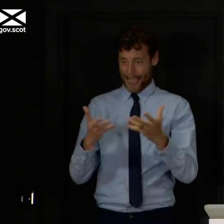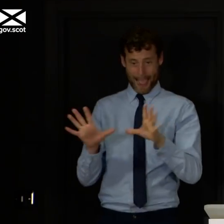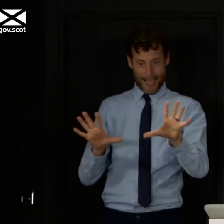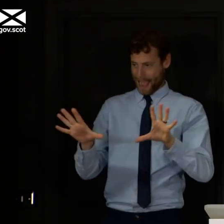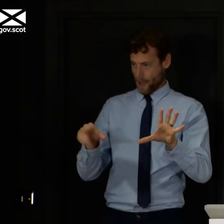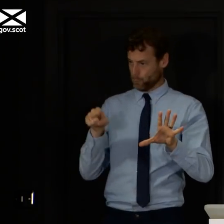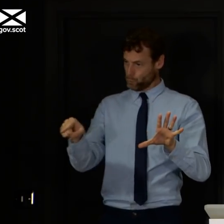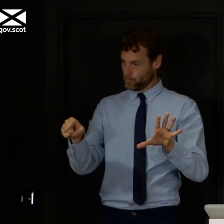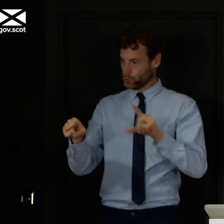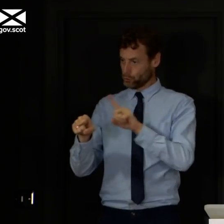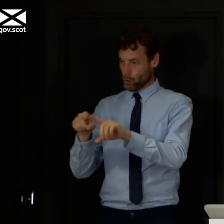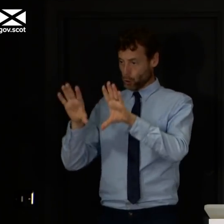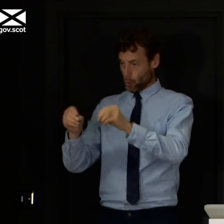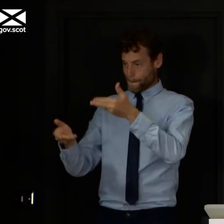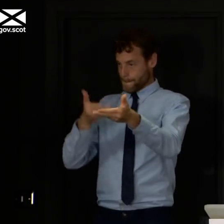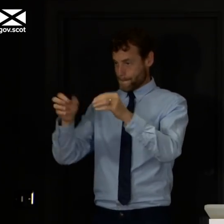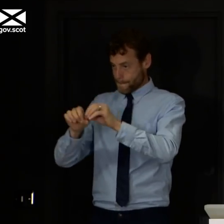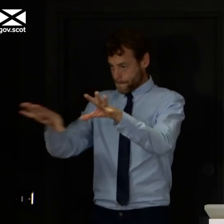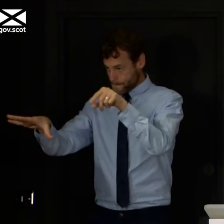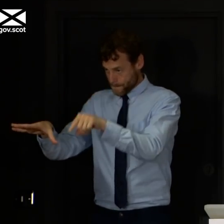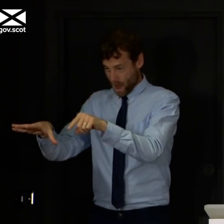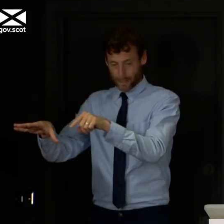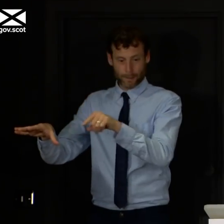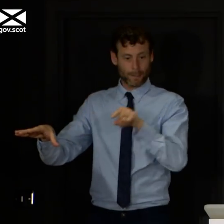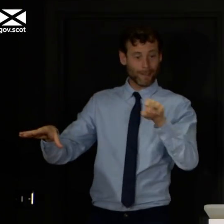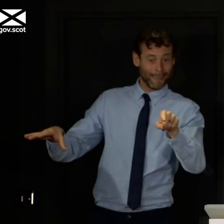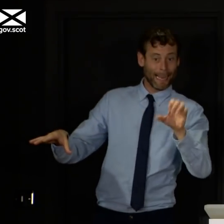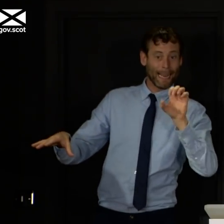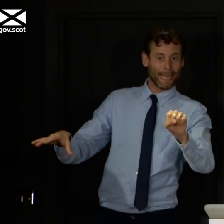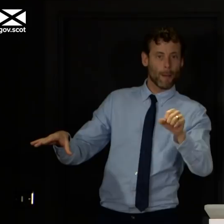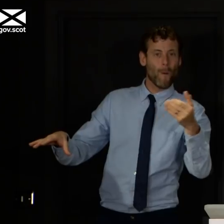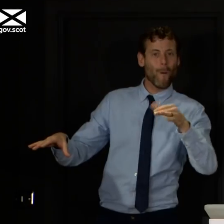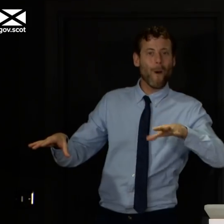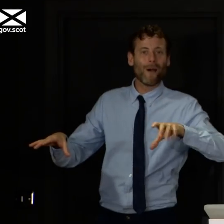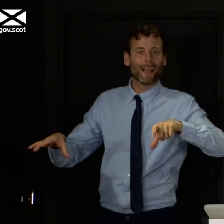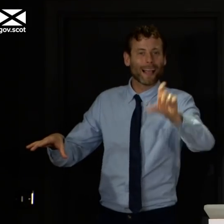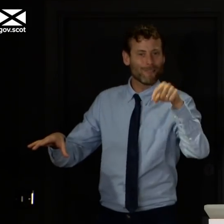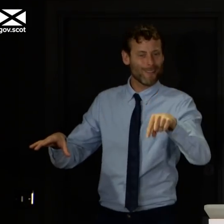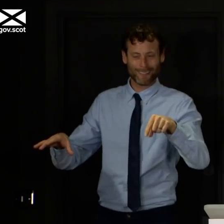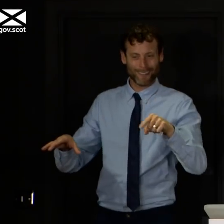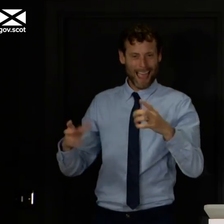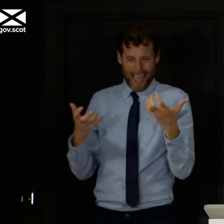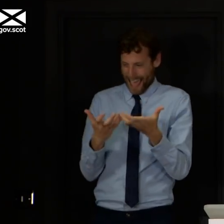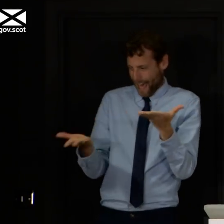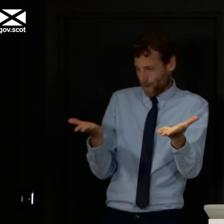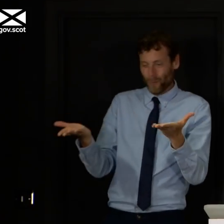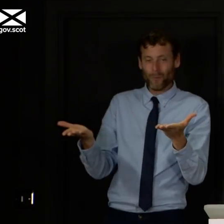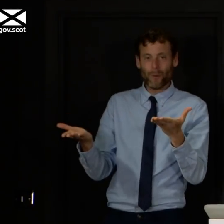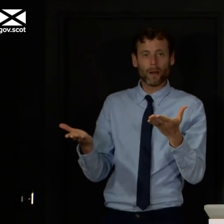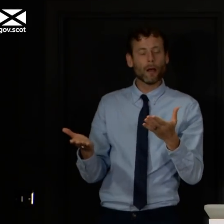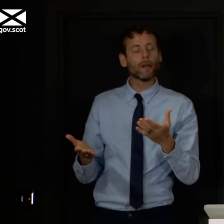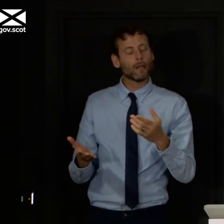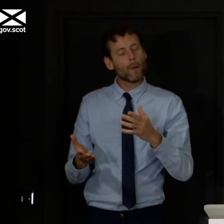to strike to the best of our ability. We need to make sure that as we go through that careful,